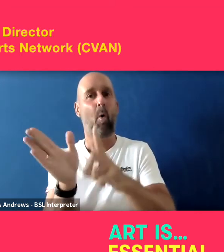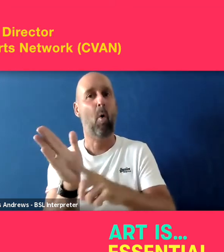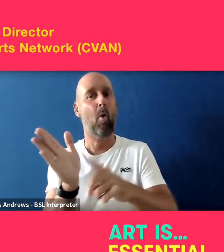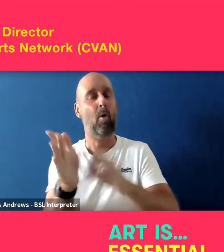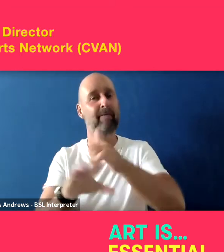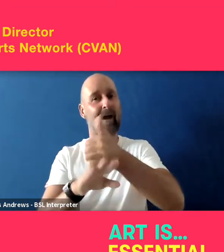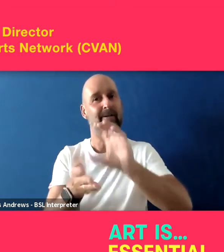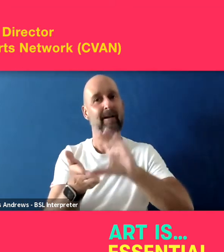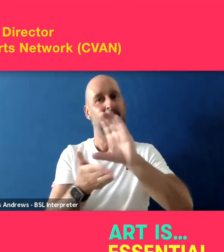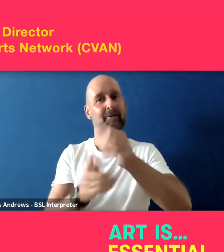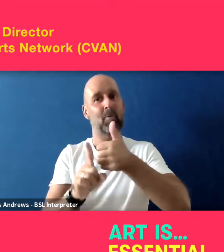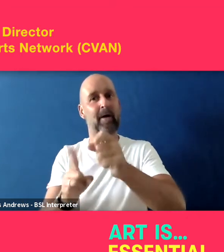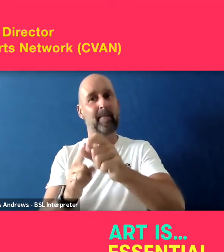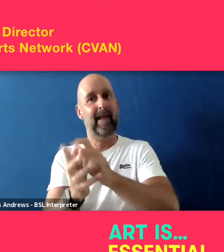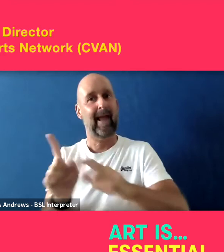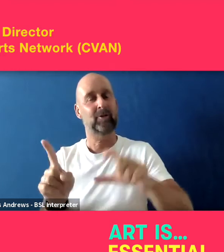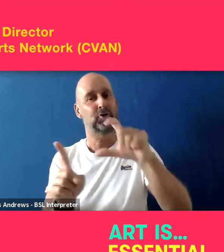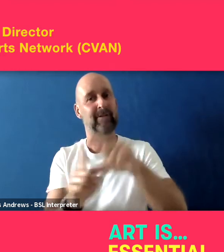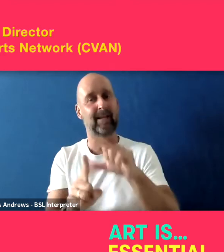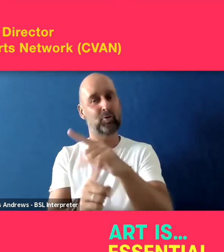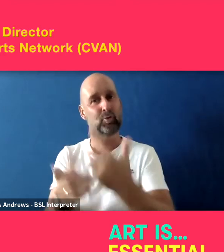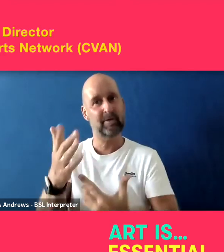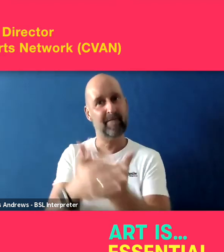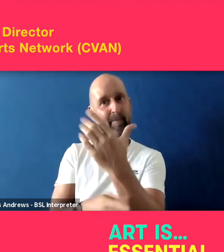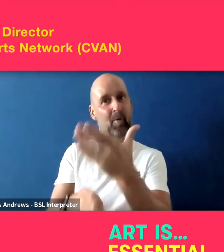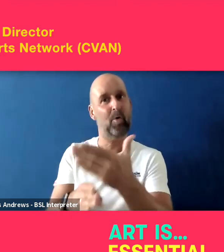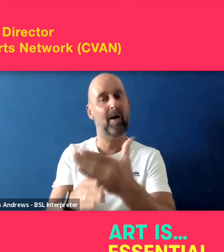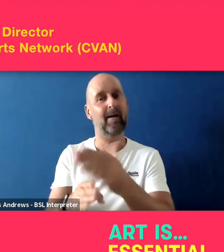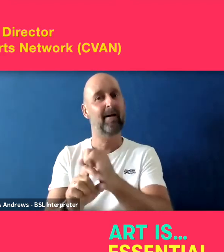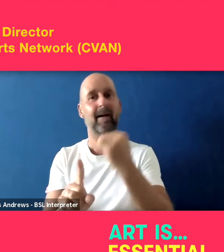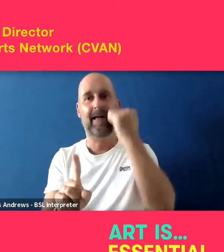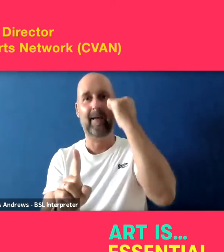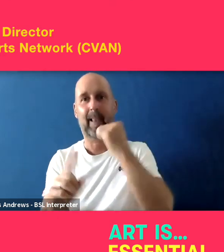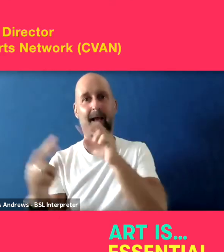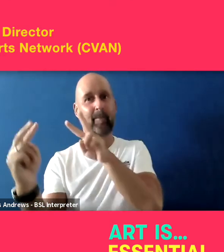PhD and the development of her work from her black diasporic perspective in the North of England.